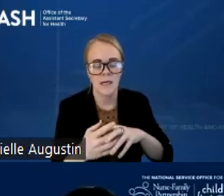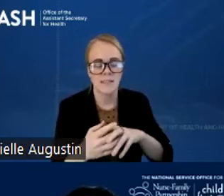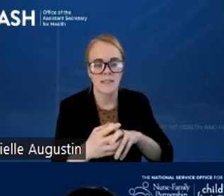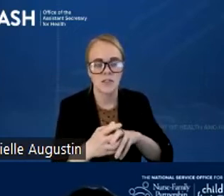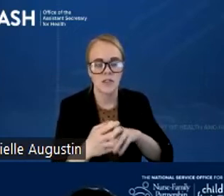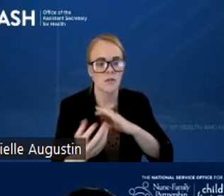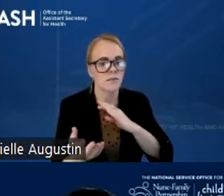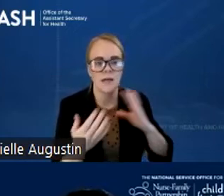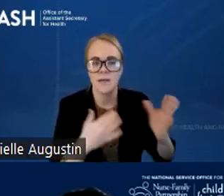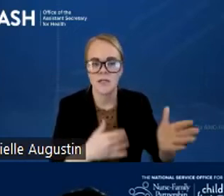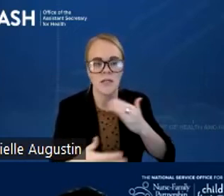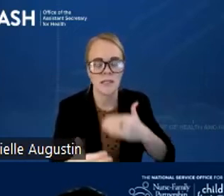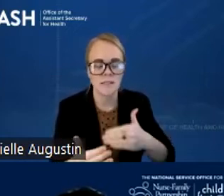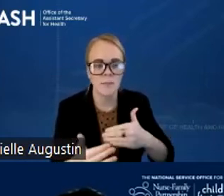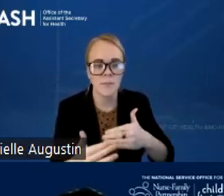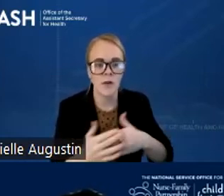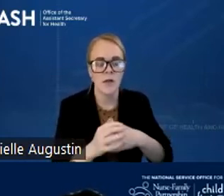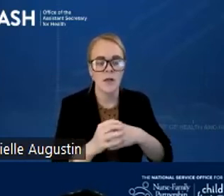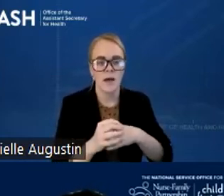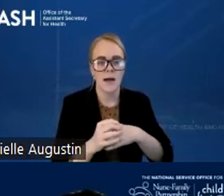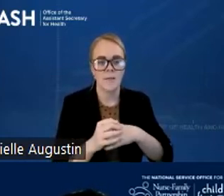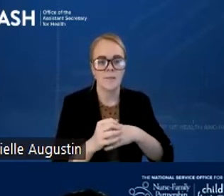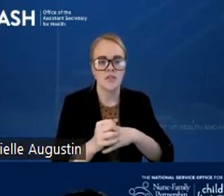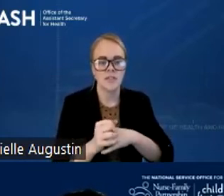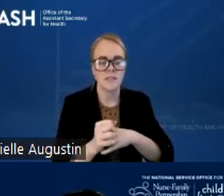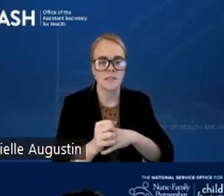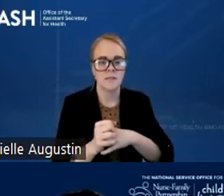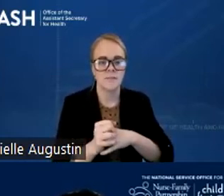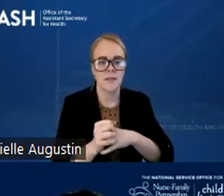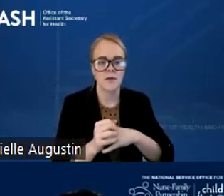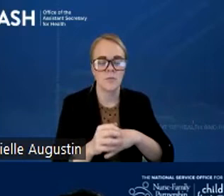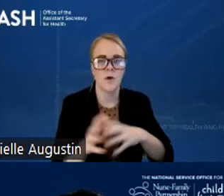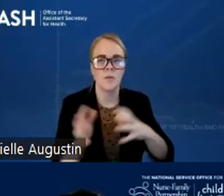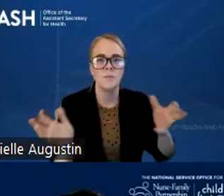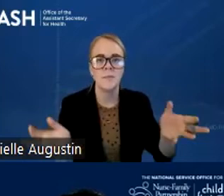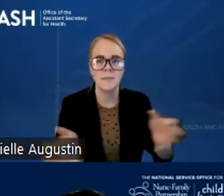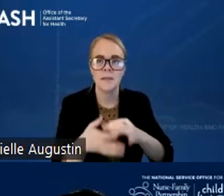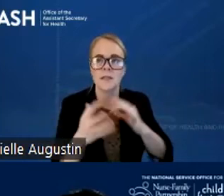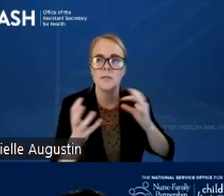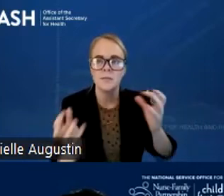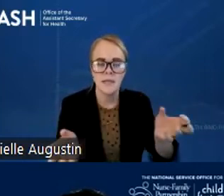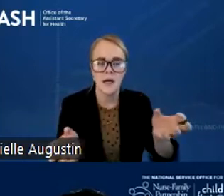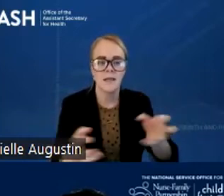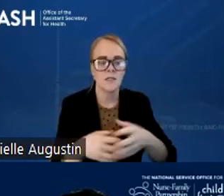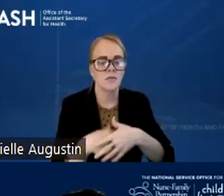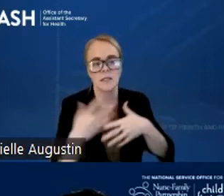sense to use a patient example, but just maybe a little bit beyond using things